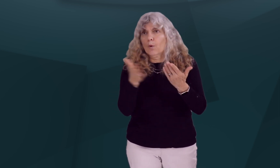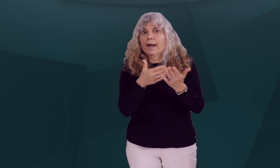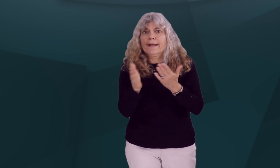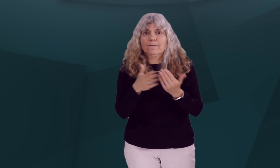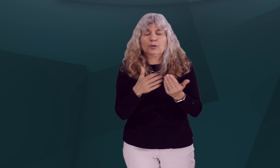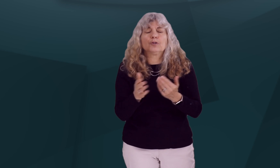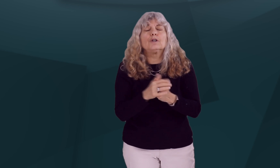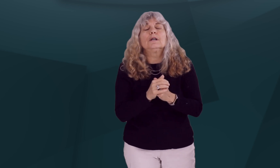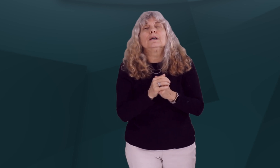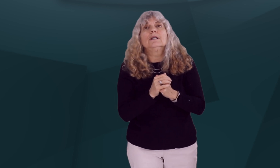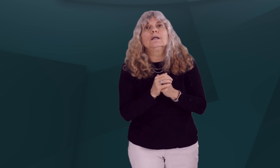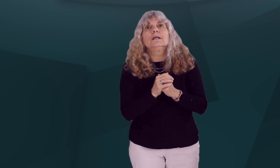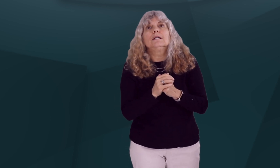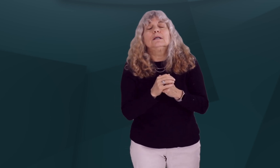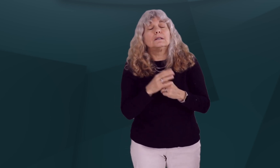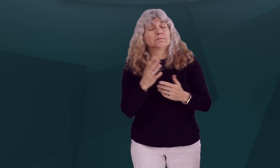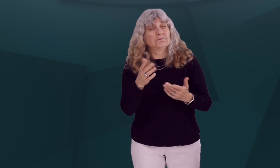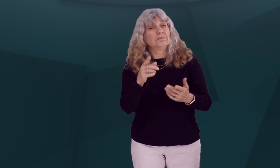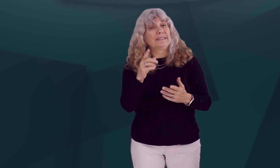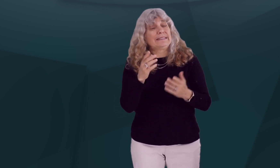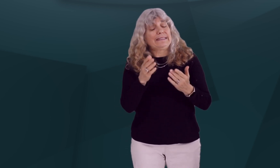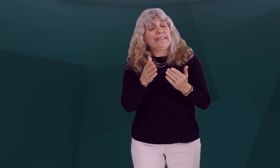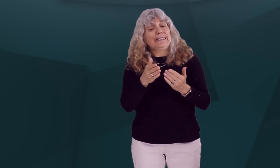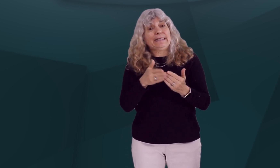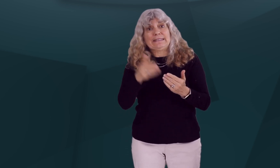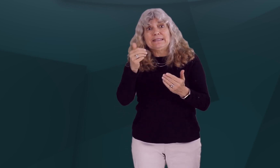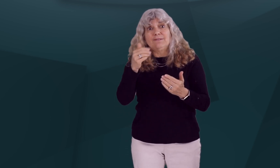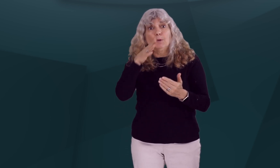McDonald's, Burger King, Taco Bell, wherever.